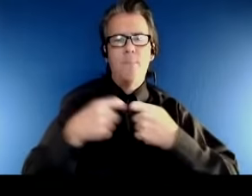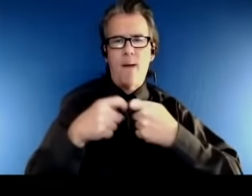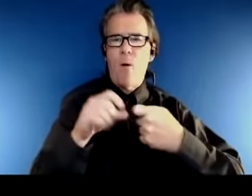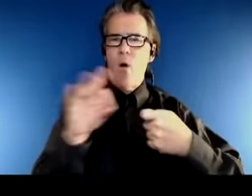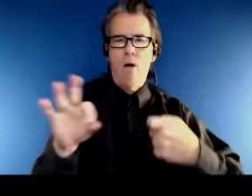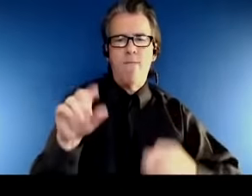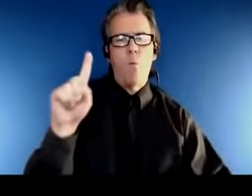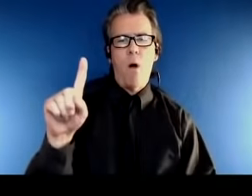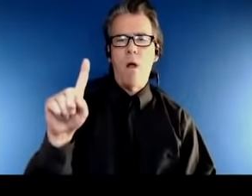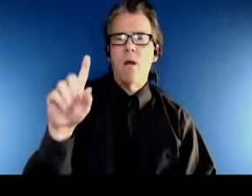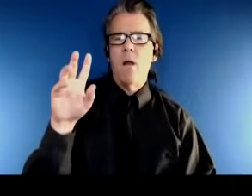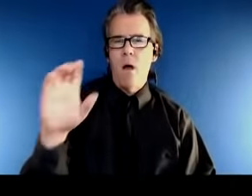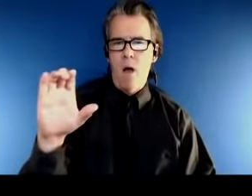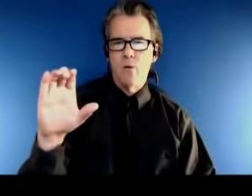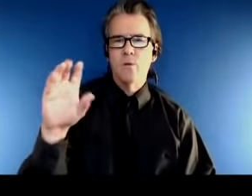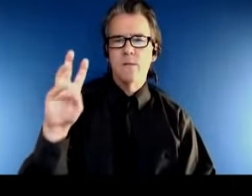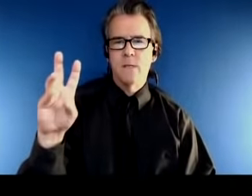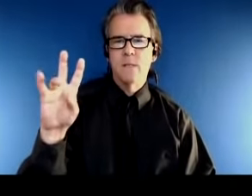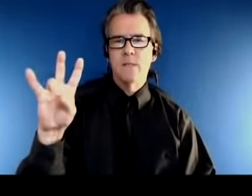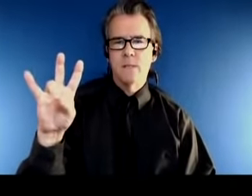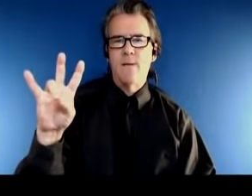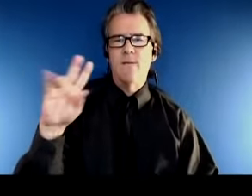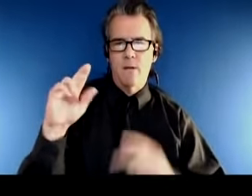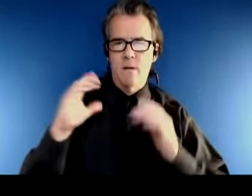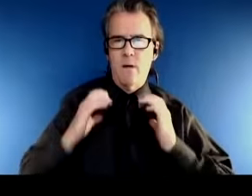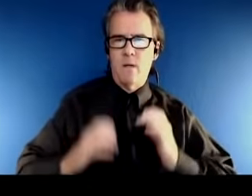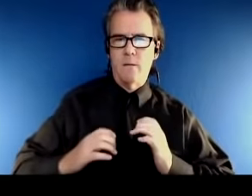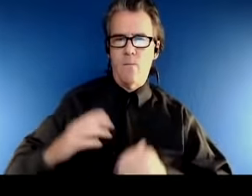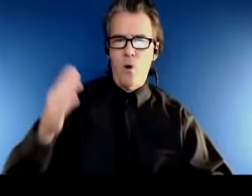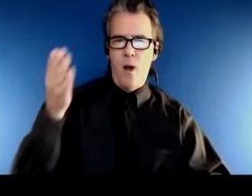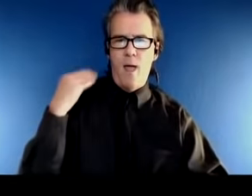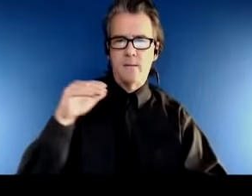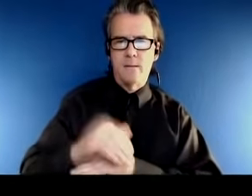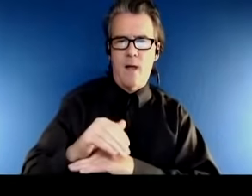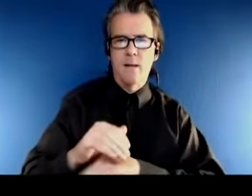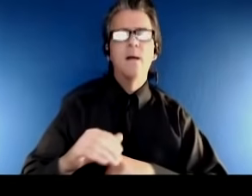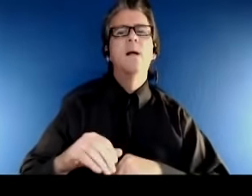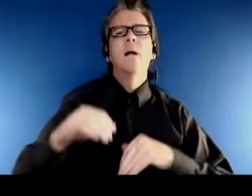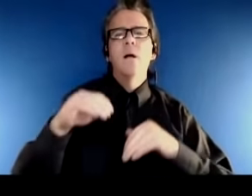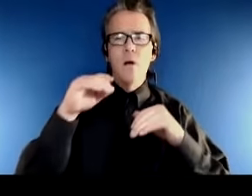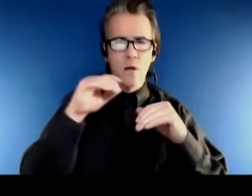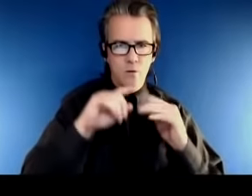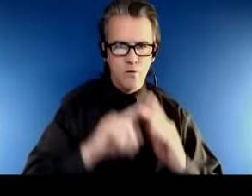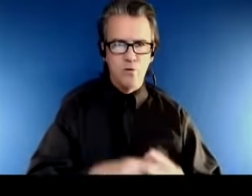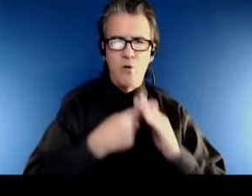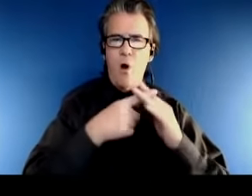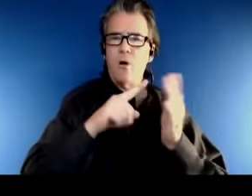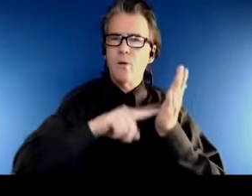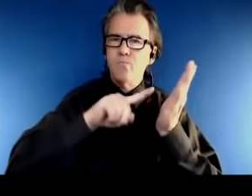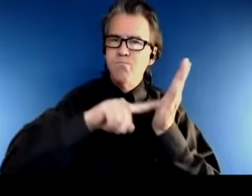now over to the reporters that we have with us tonight. And again, I want to remind the reporters, in order to ask the question, you